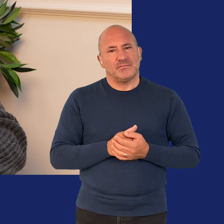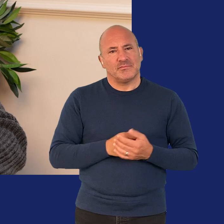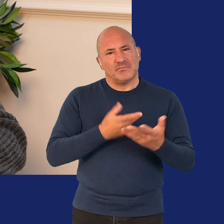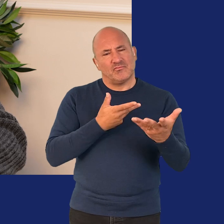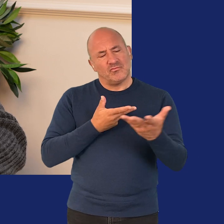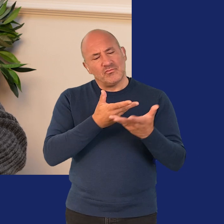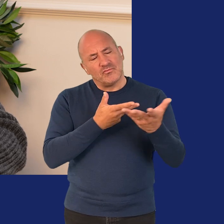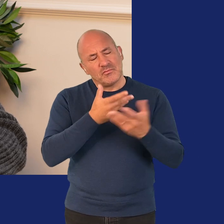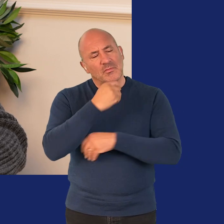position.